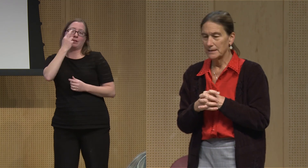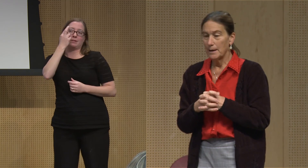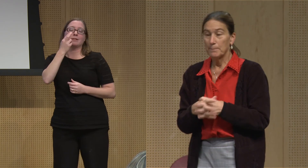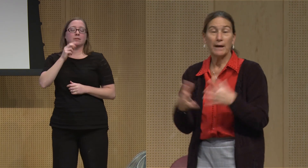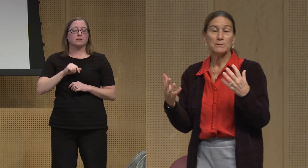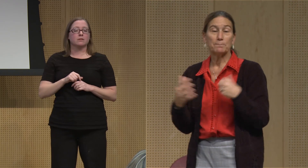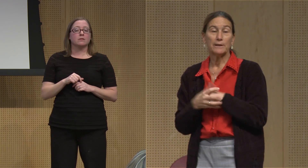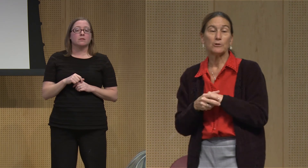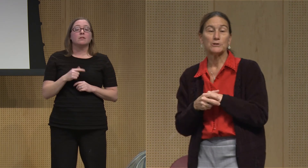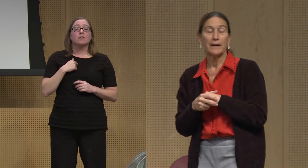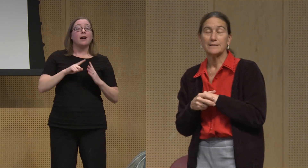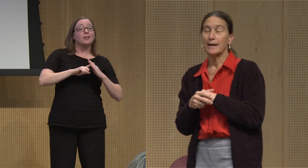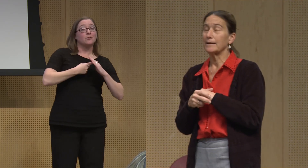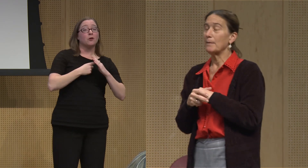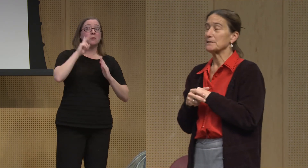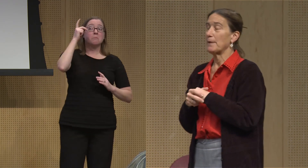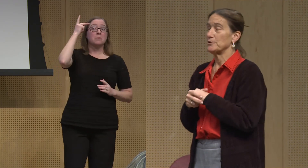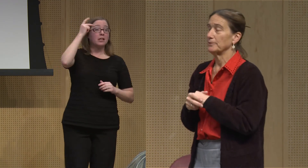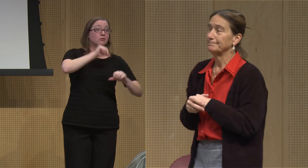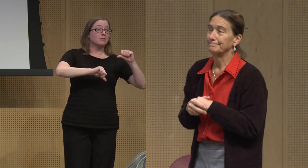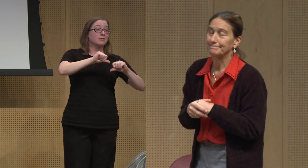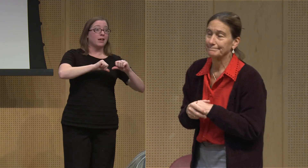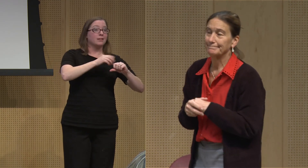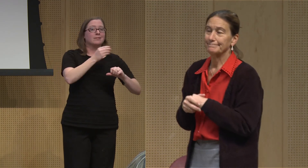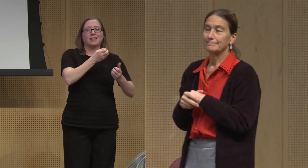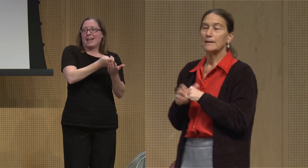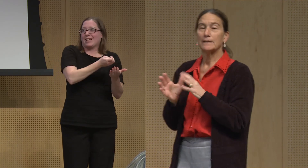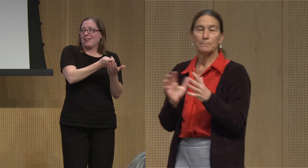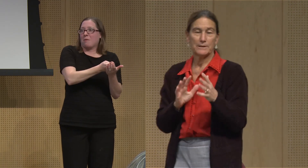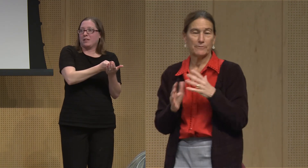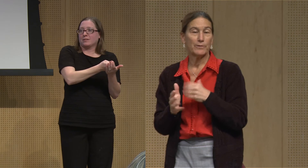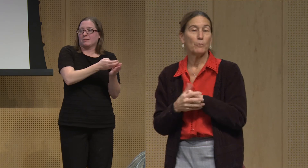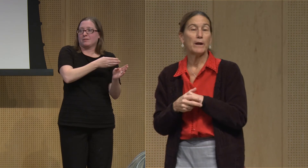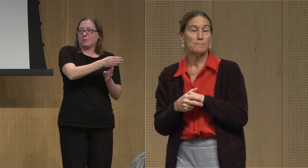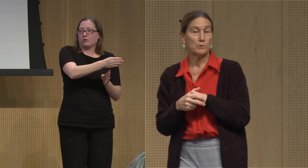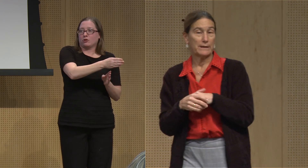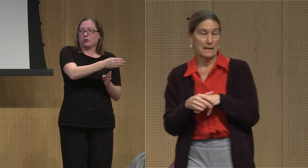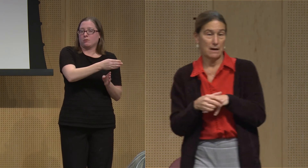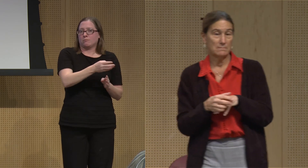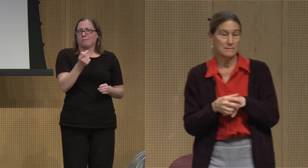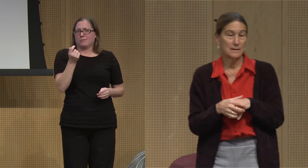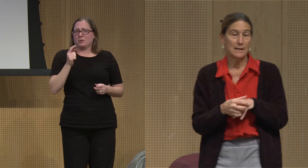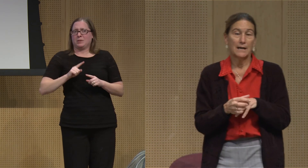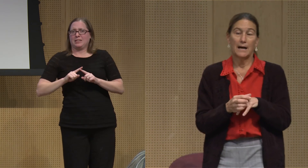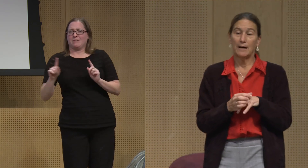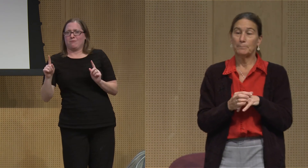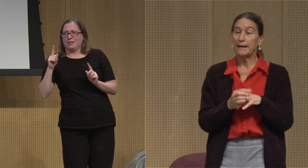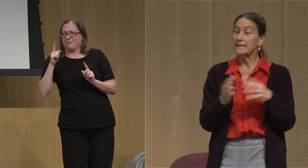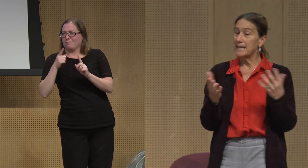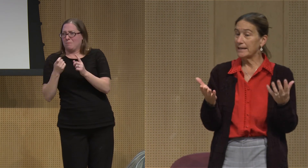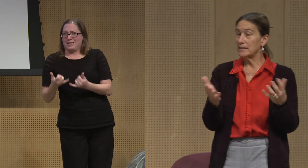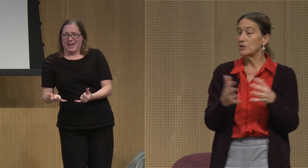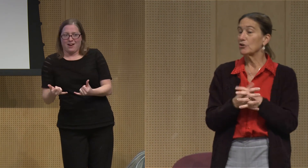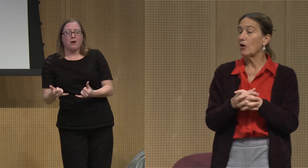BUT I WAS A POLITICAL SCIENCE AND ECONOMICS MAJOR. A LITTLE BIT DIFFERENT THAN WHAT I'M DOING NOW, UM, BUT I HAD TAKEN A YEAR OFF